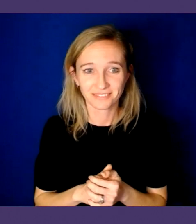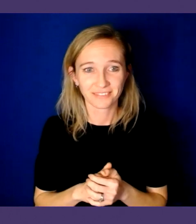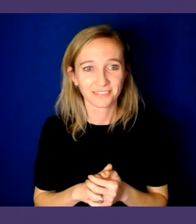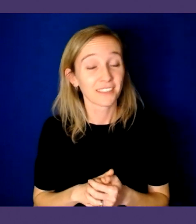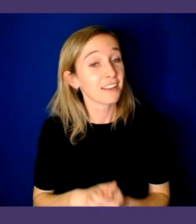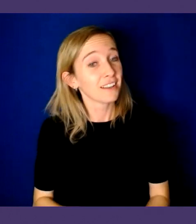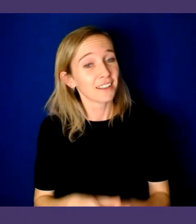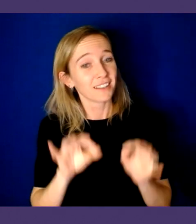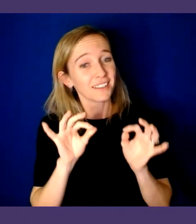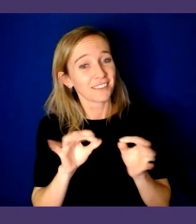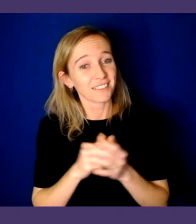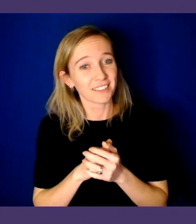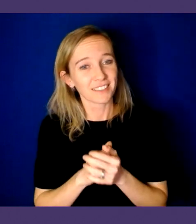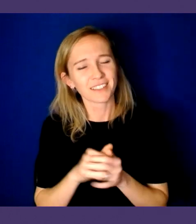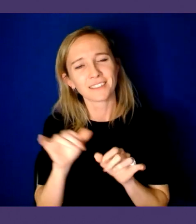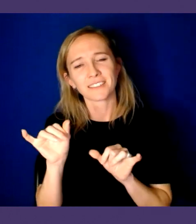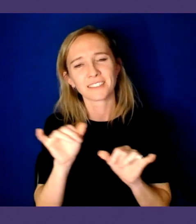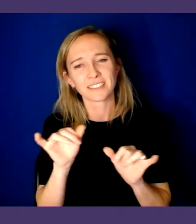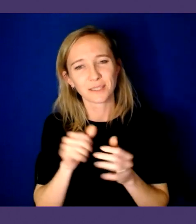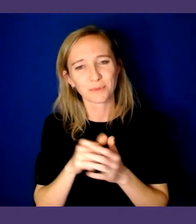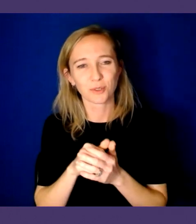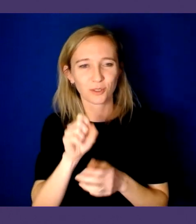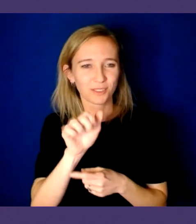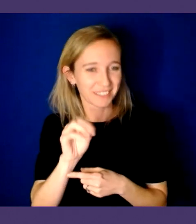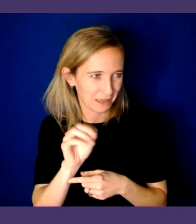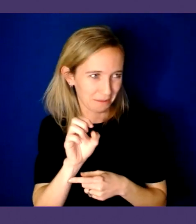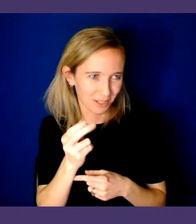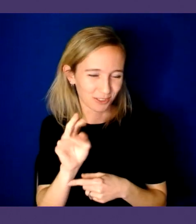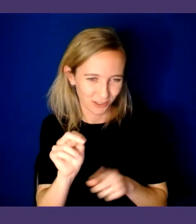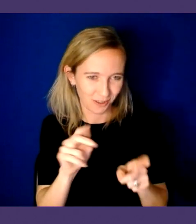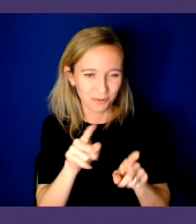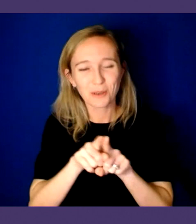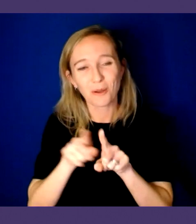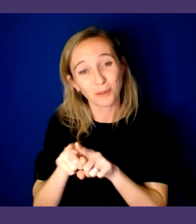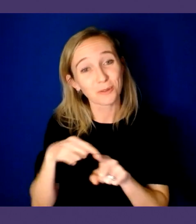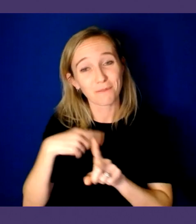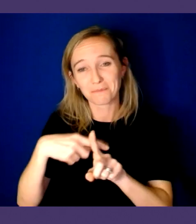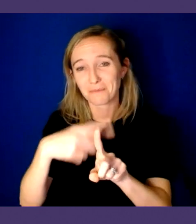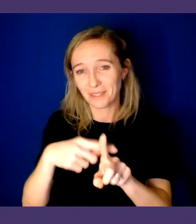Similar to Sam and Shawn, we also have a monthly newsletter and similar to what Shawn said,